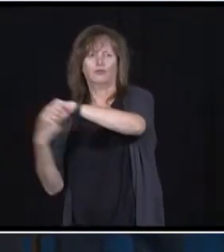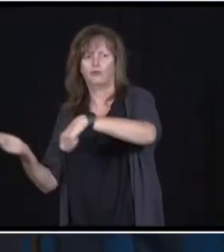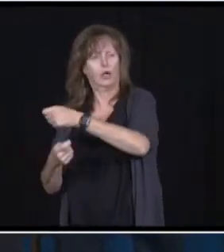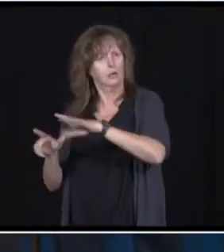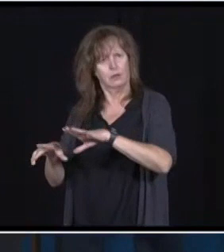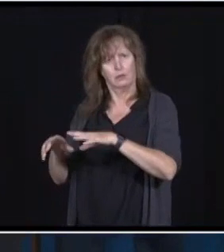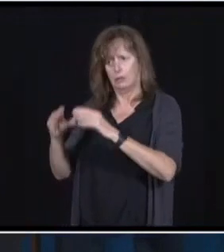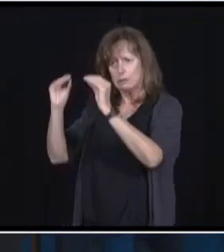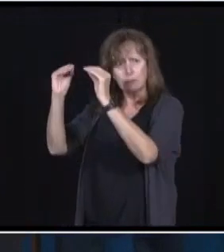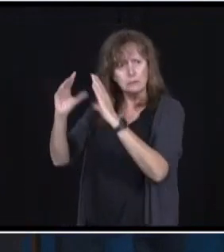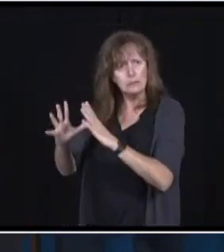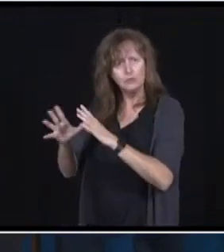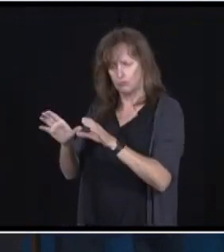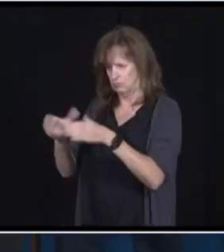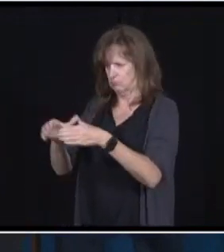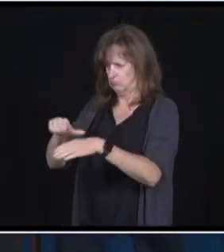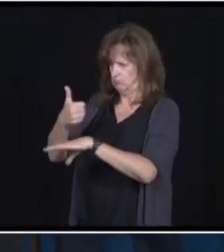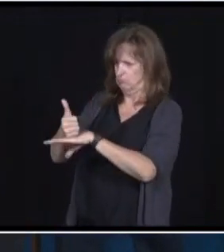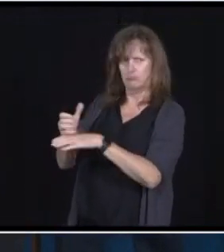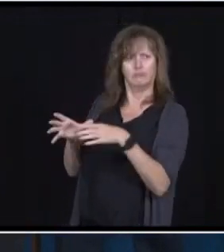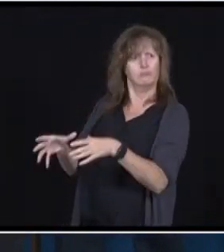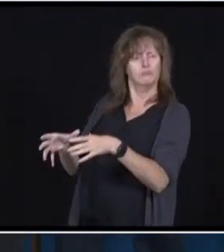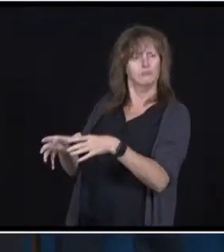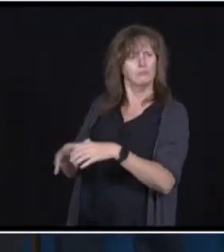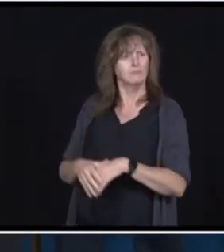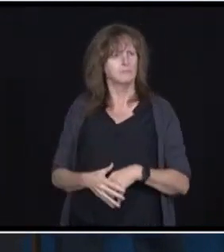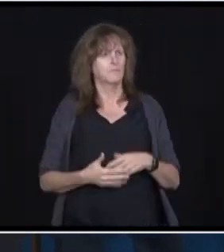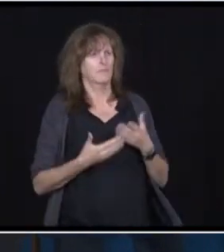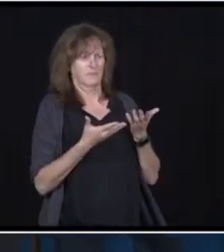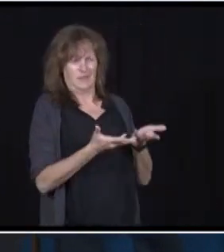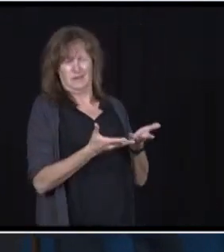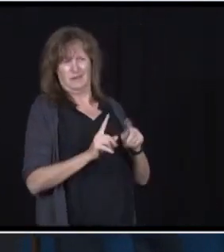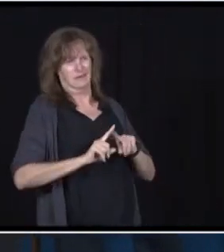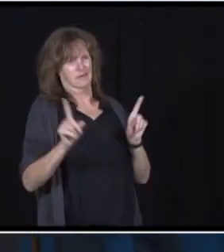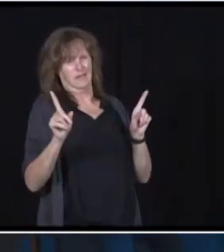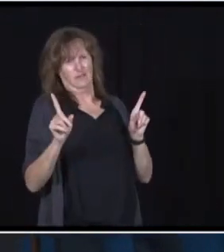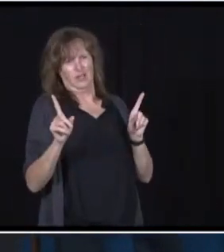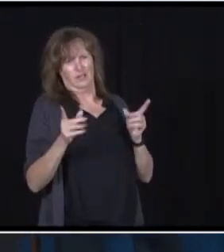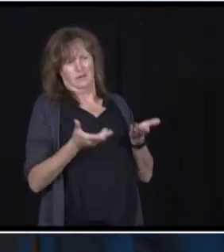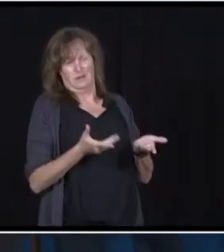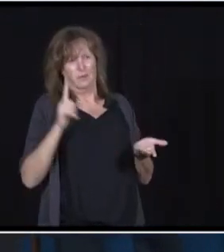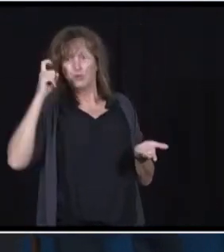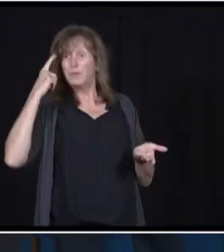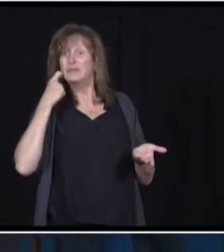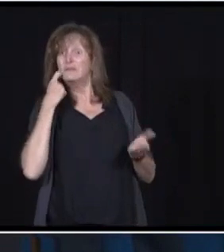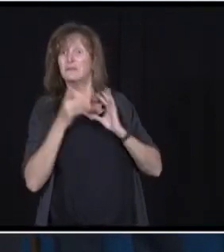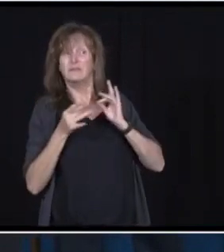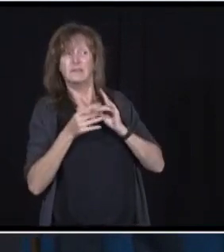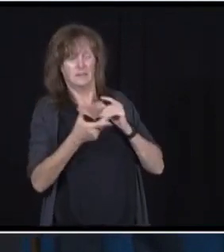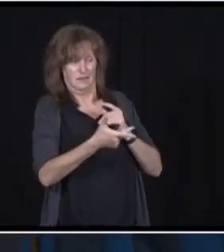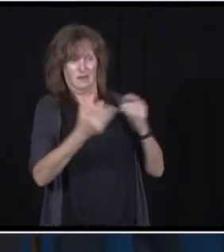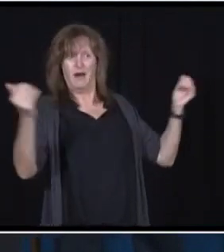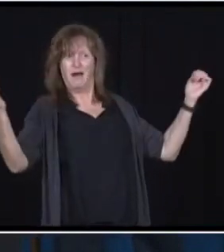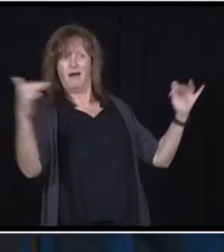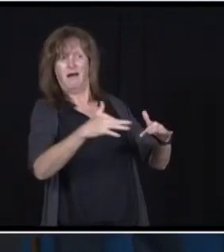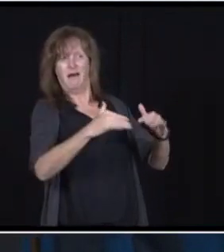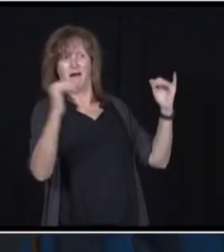To undergo testing when necessary and to monitor symptoms and signs. As the minister already noted, we have cohorts in the classrooms.